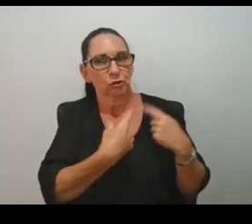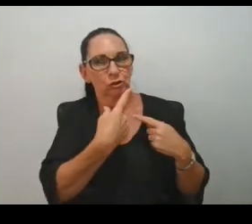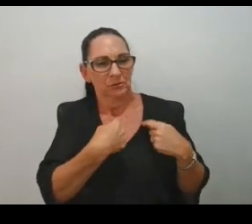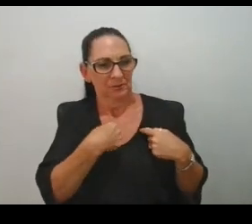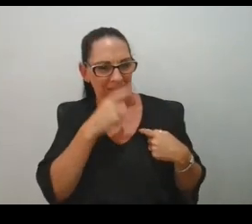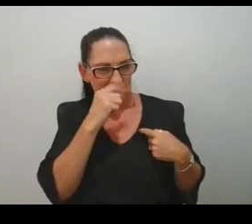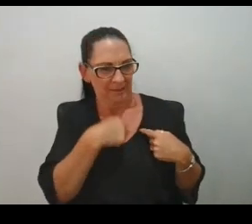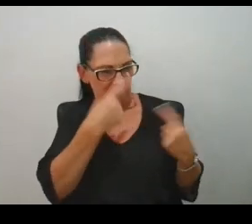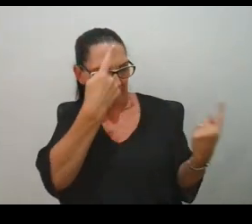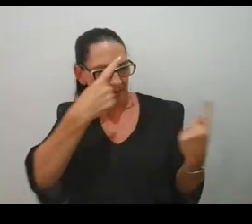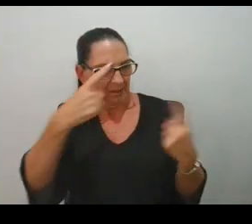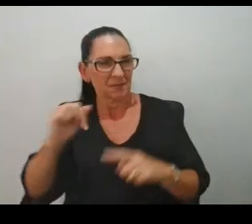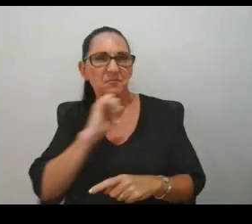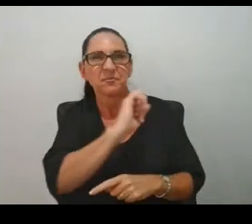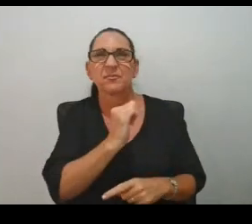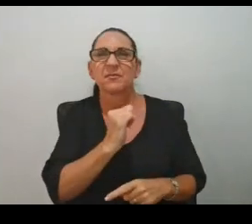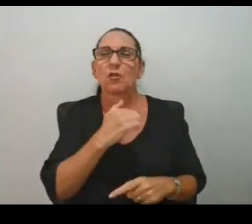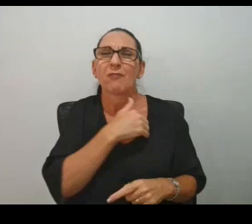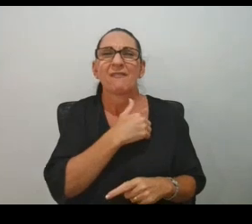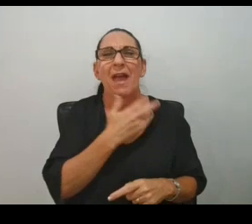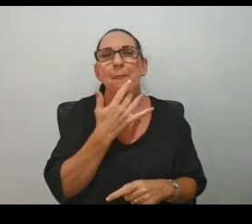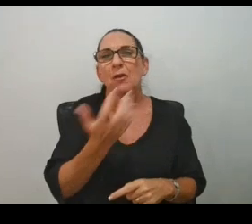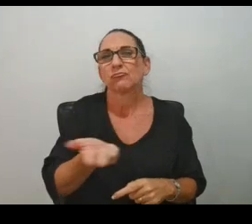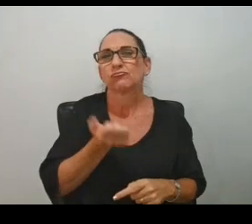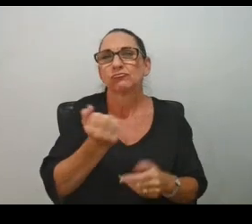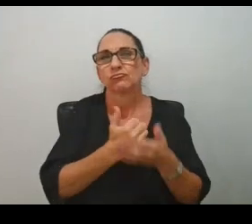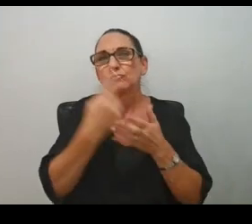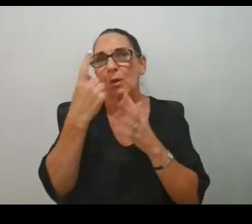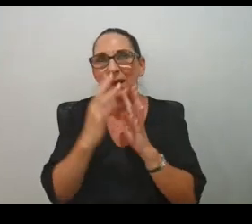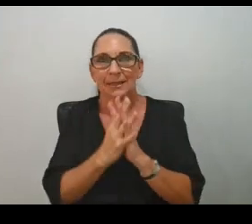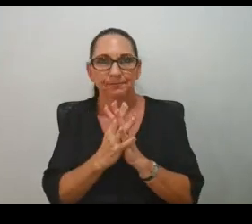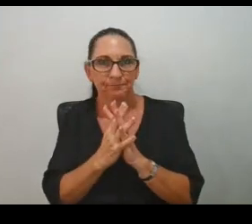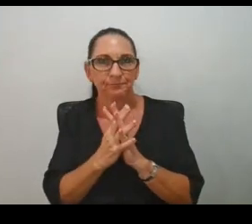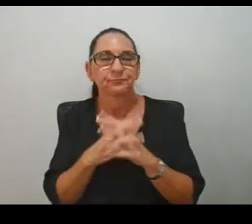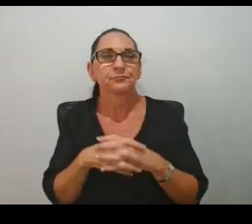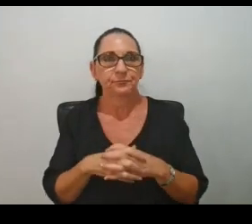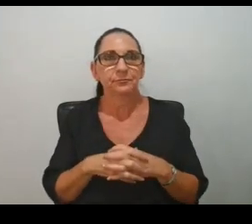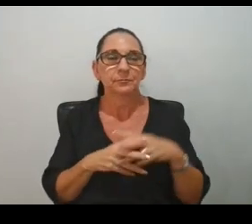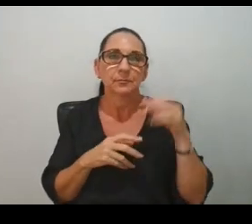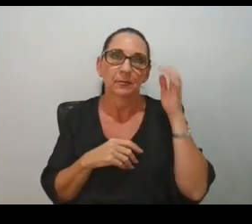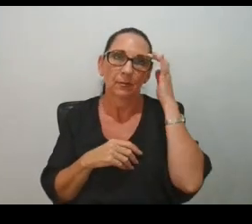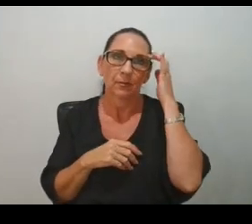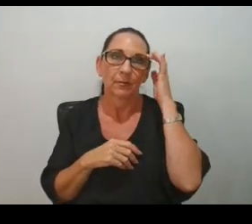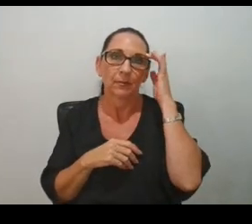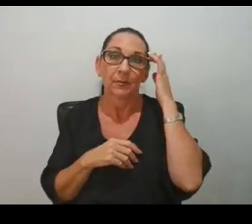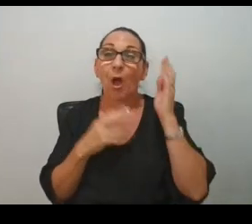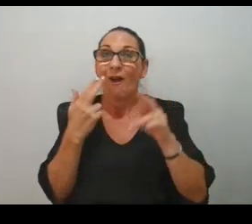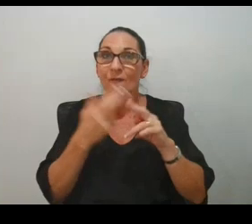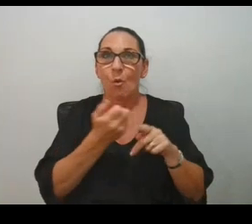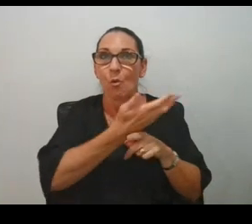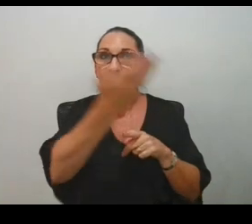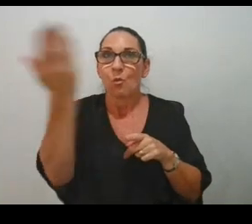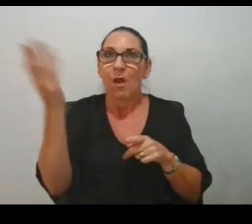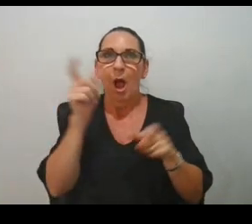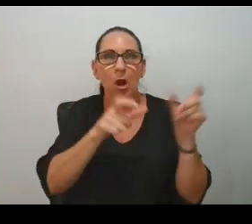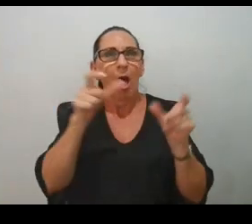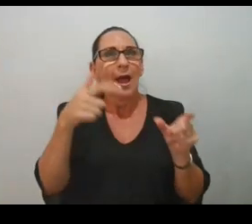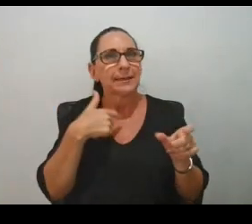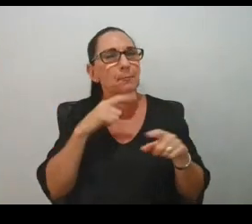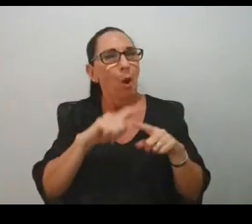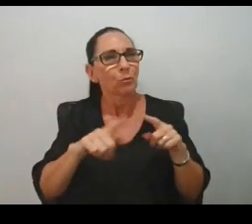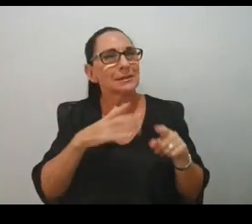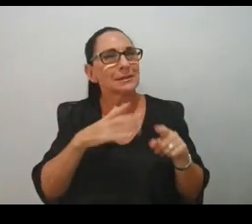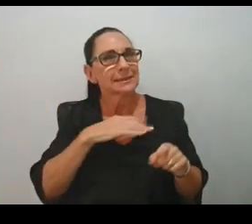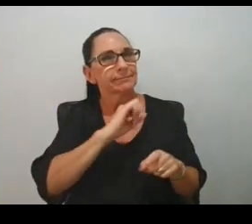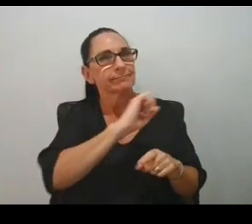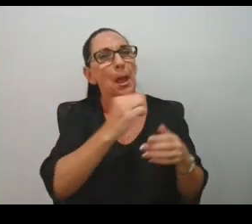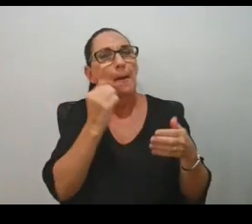income is for For all clients we generally require their bank statements and that's for all of the